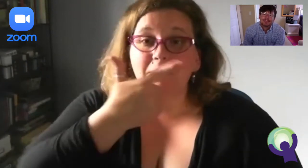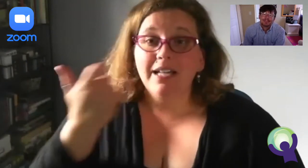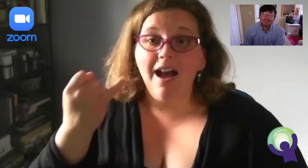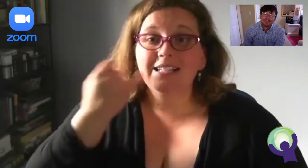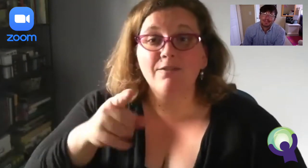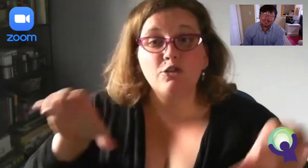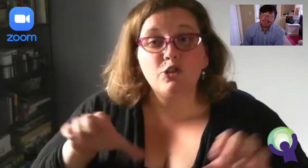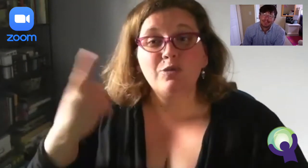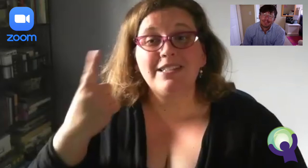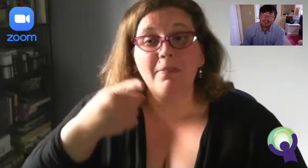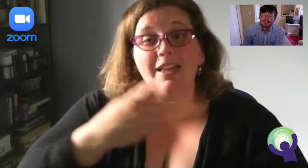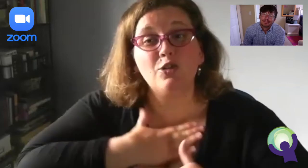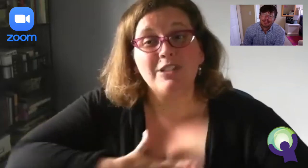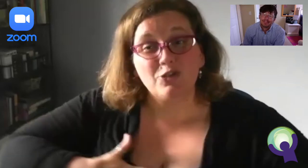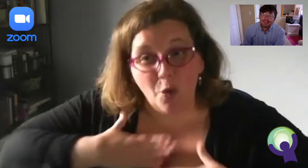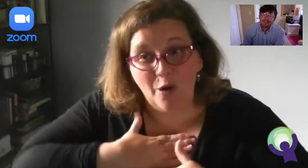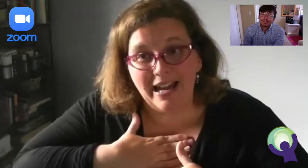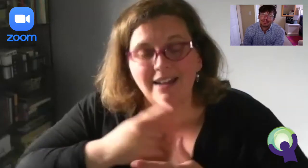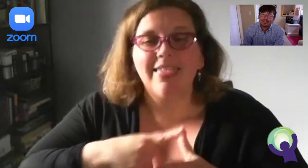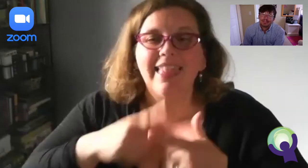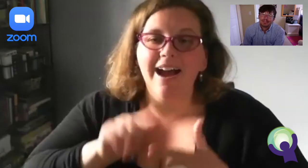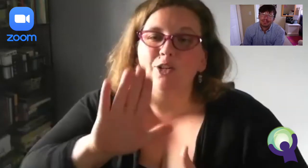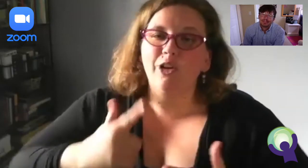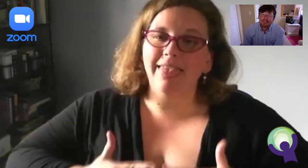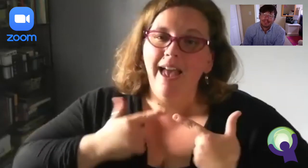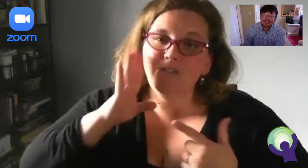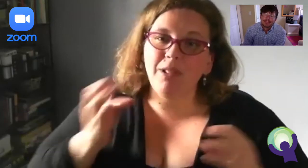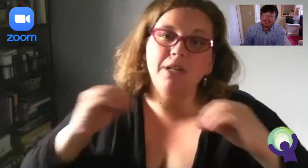joy in your life because if you're doing something that you enjoy,